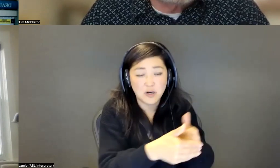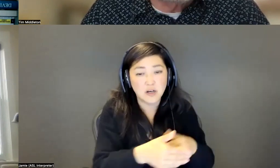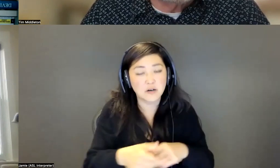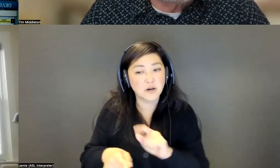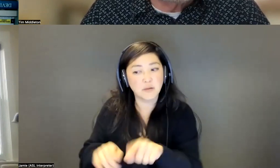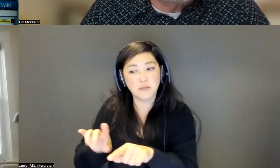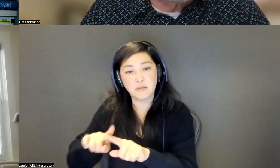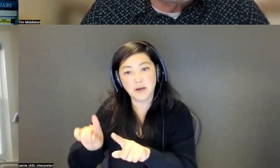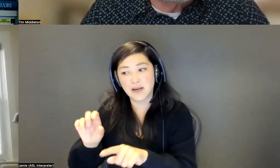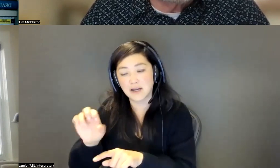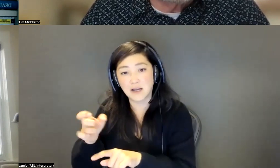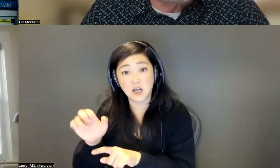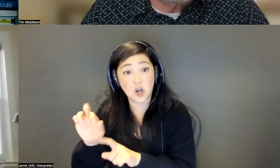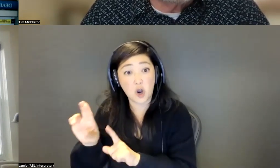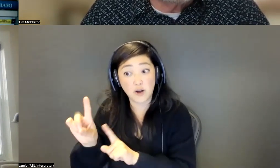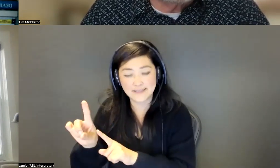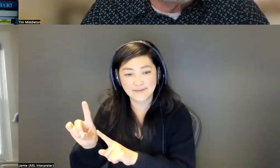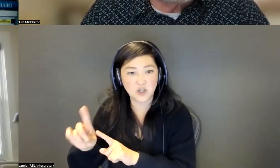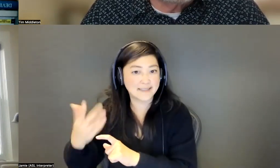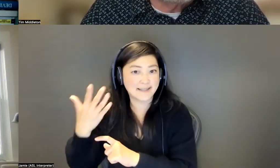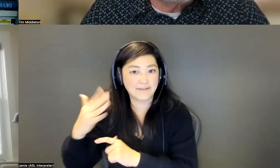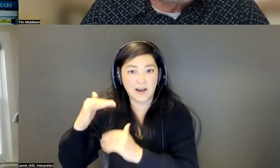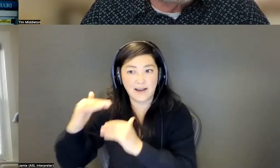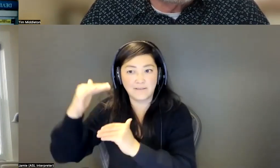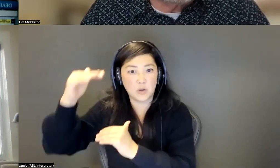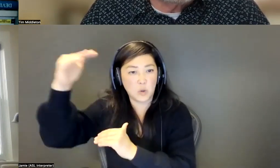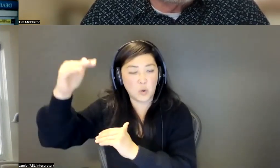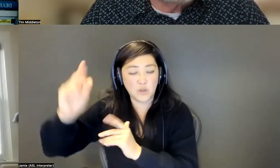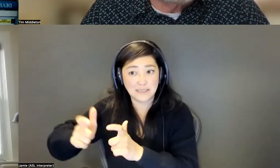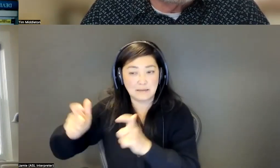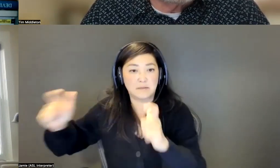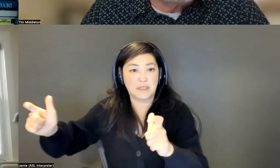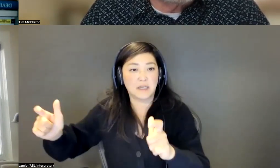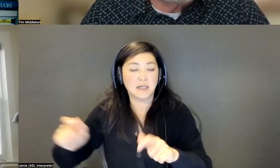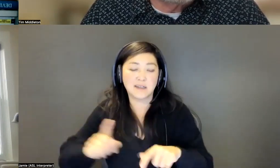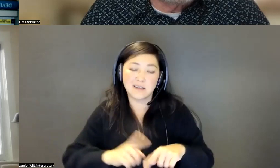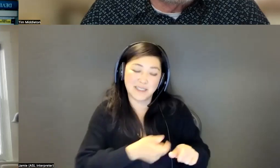and whatever. But each one of those shops is very tailored to its particular market.